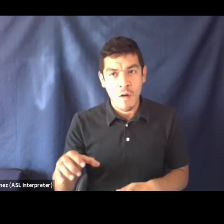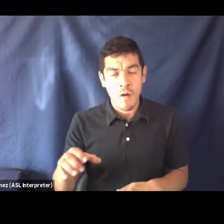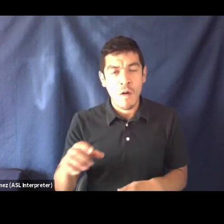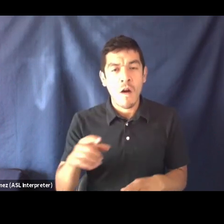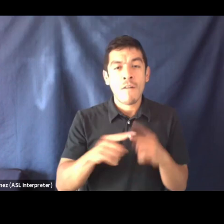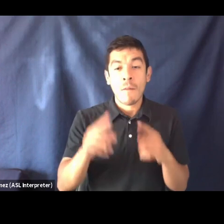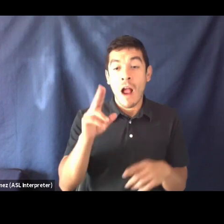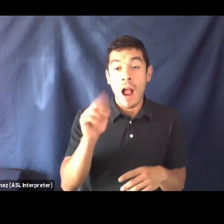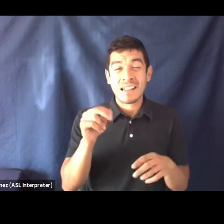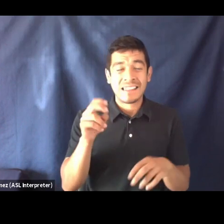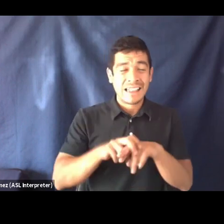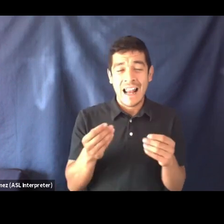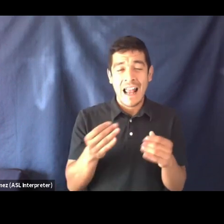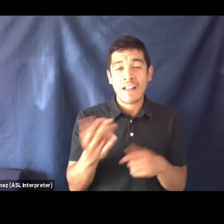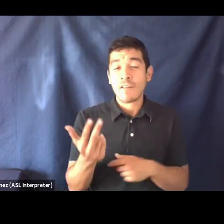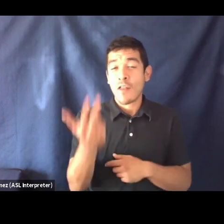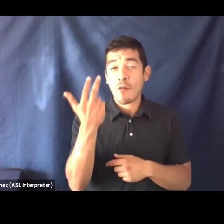the Ojibwe, the Odawa and the Bodewadmi.